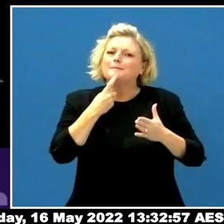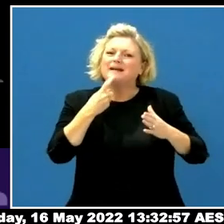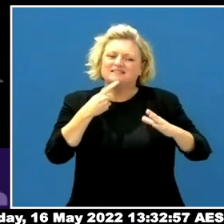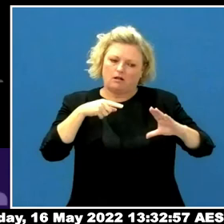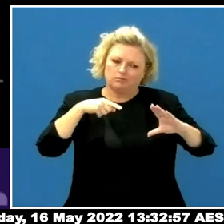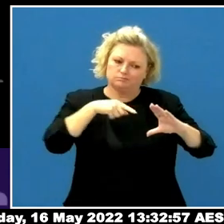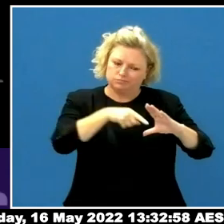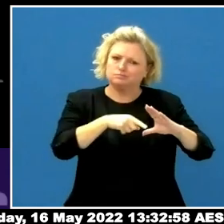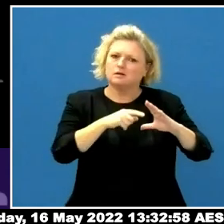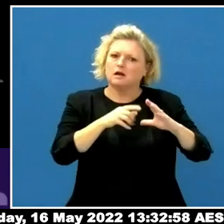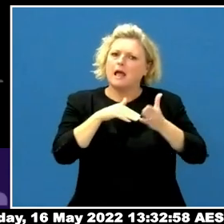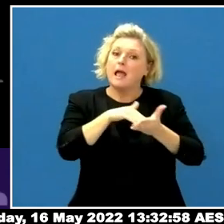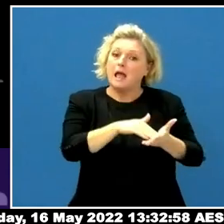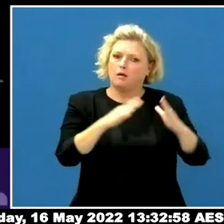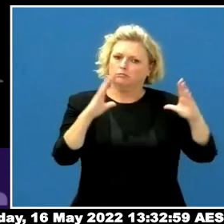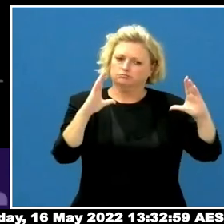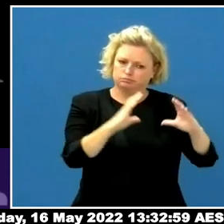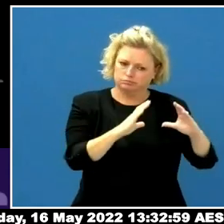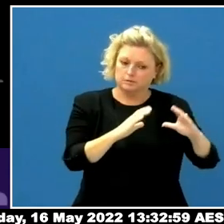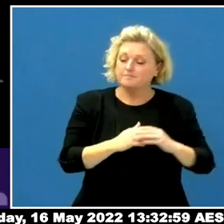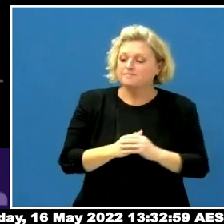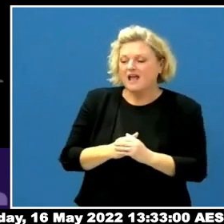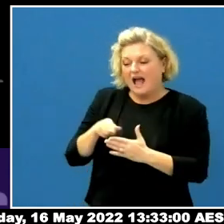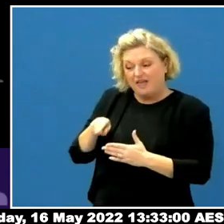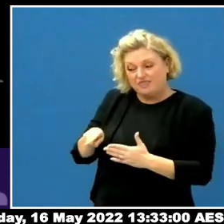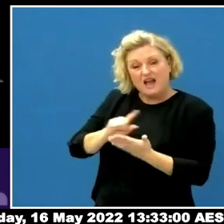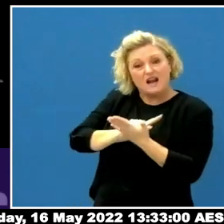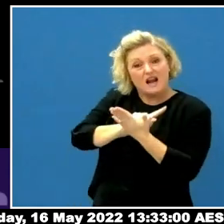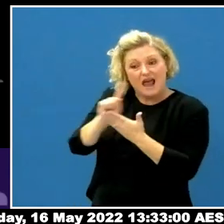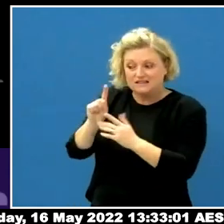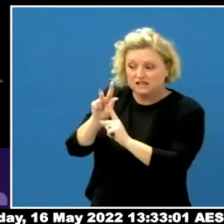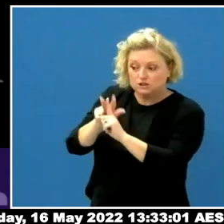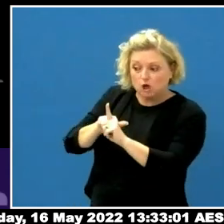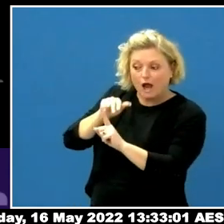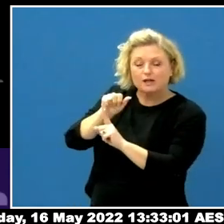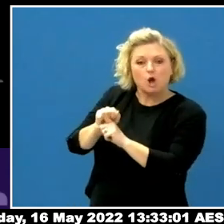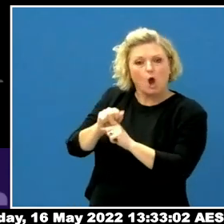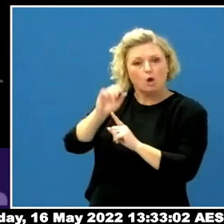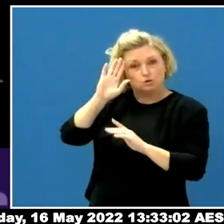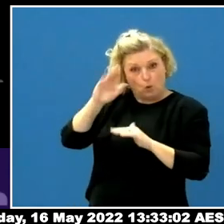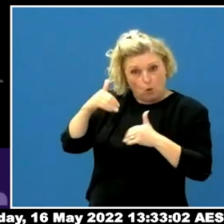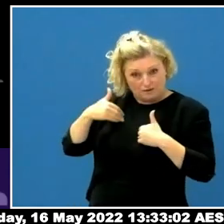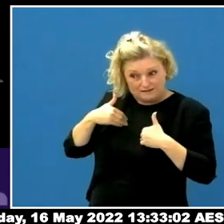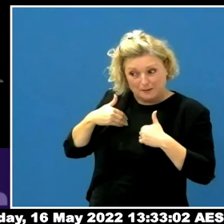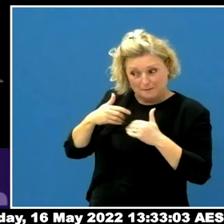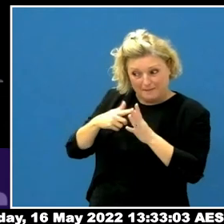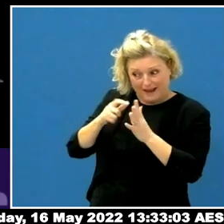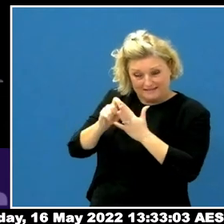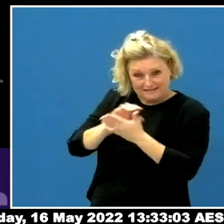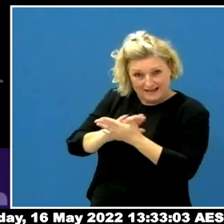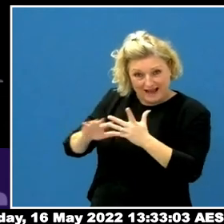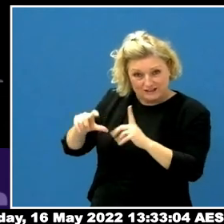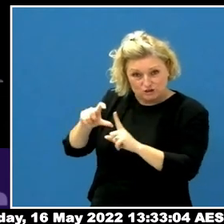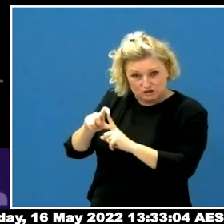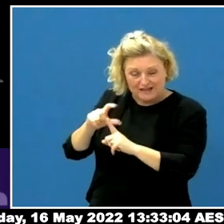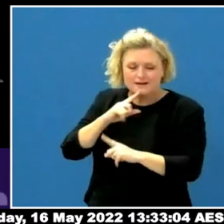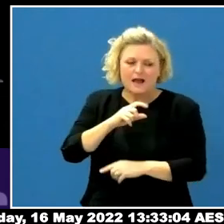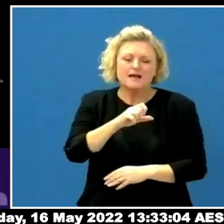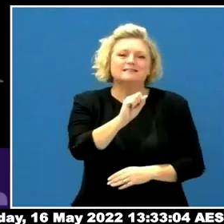Yes, he's been diagnosed with ADHD. There's a fine line between ADHD and Autism.